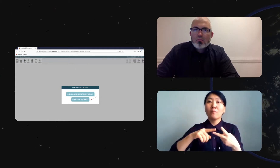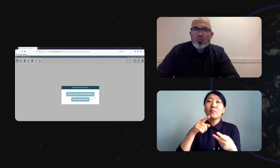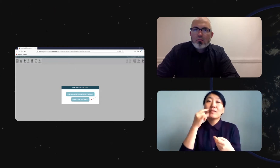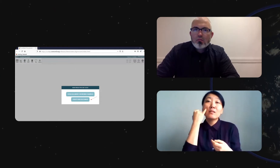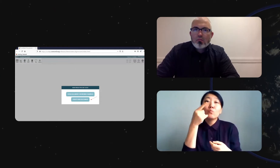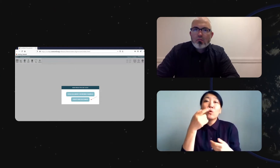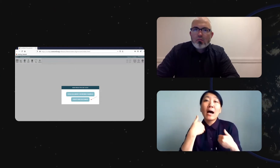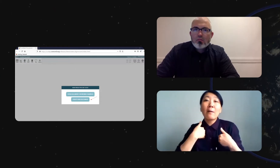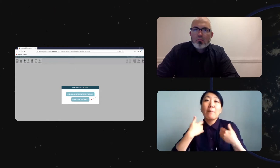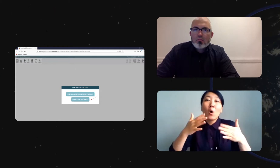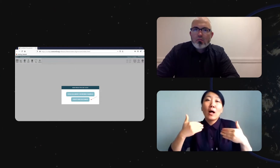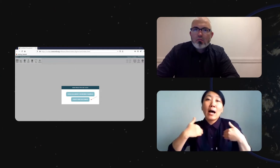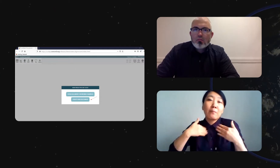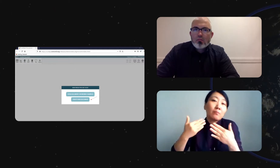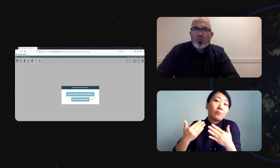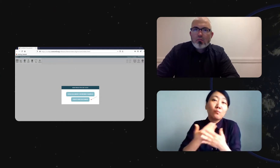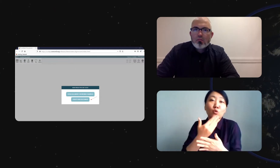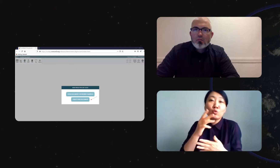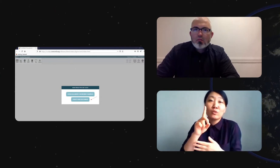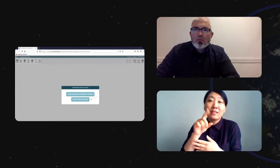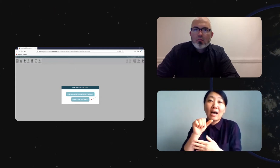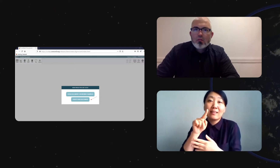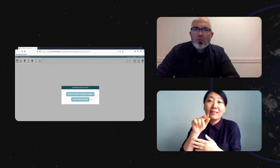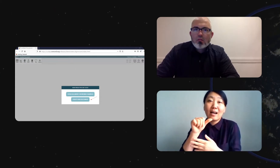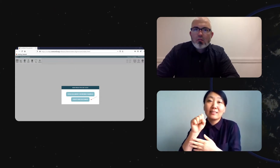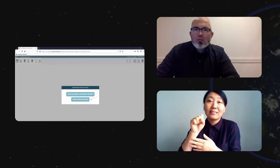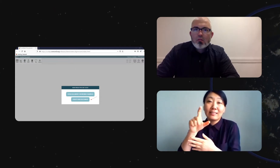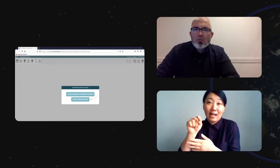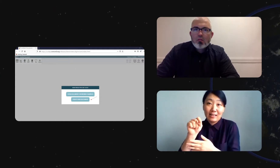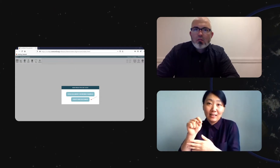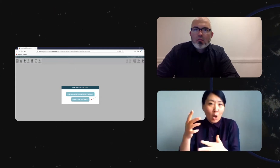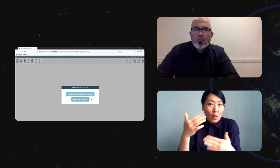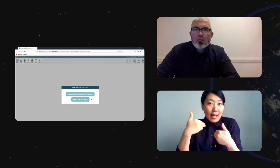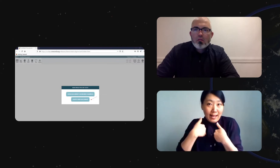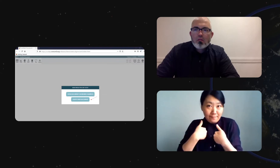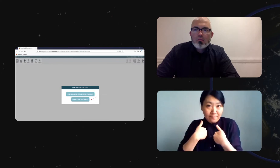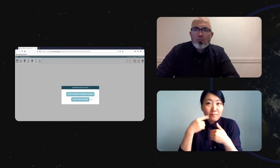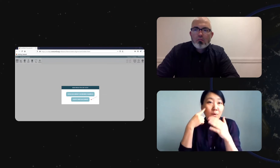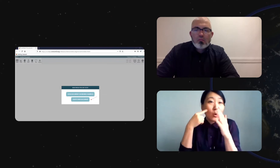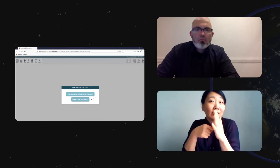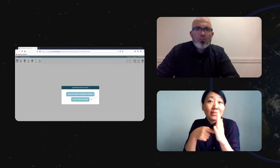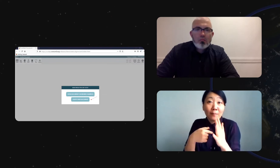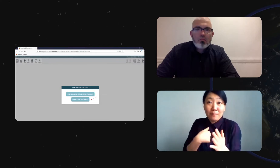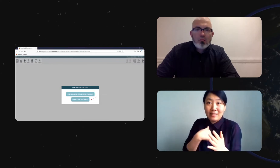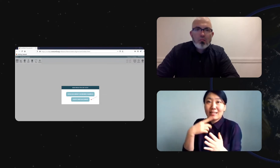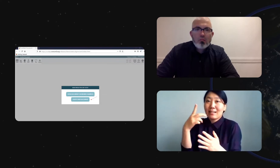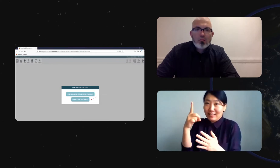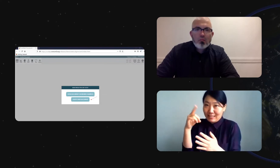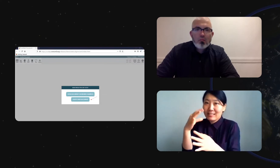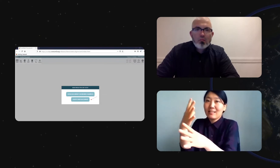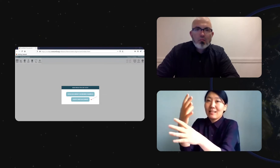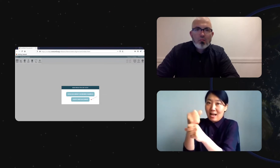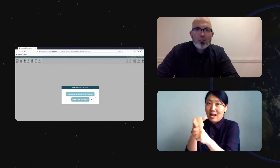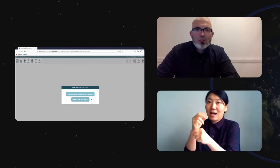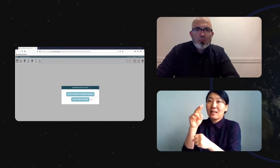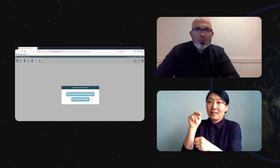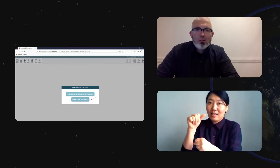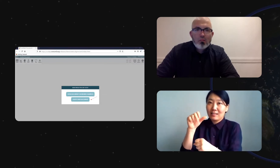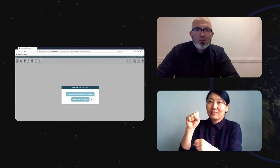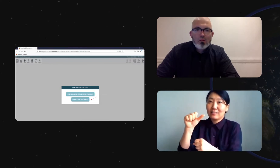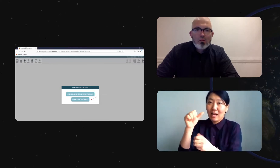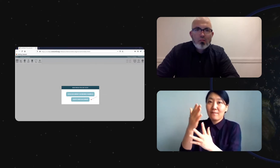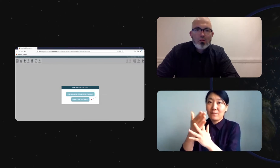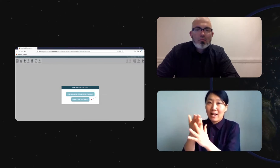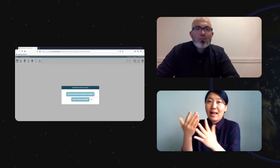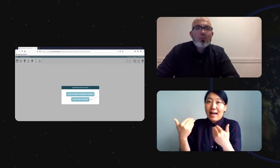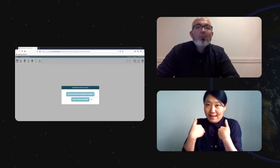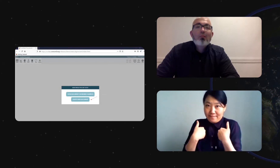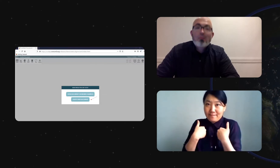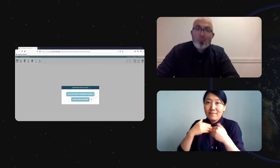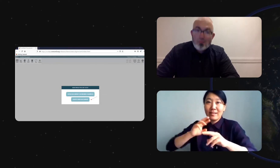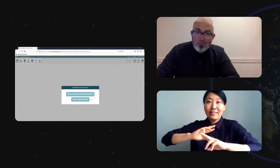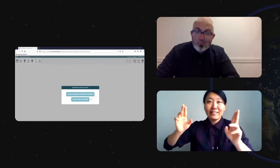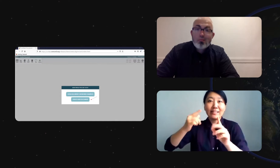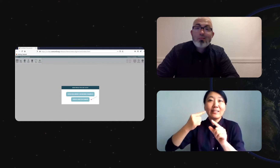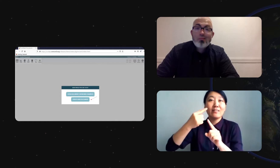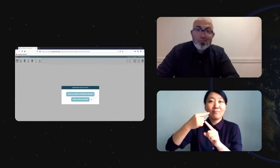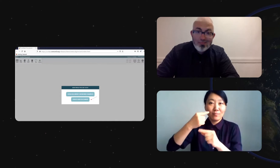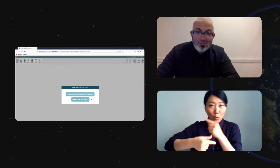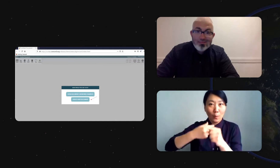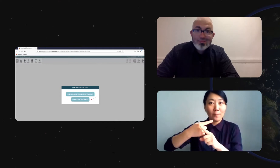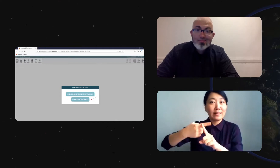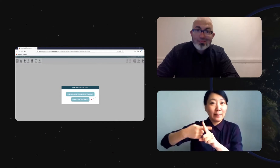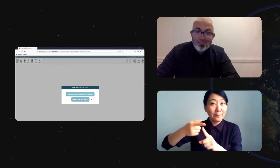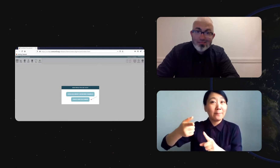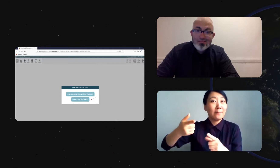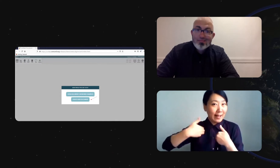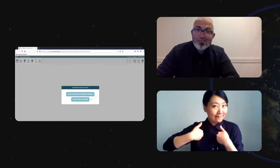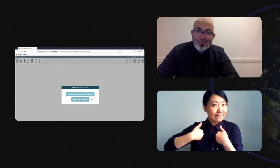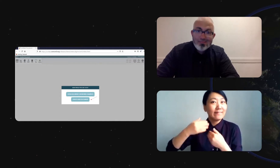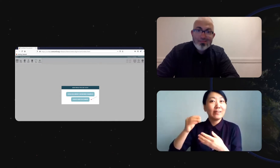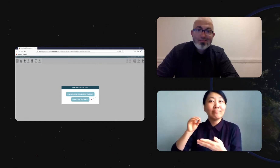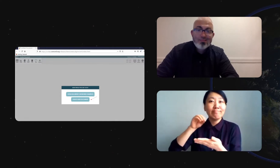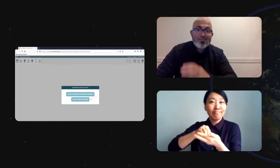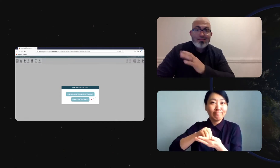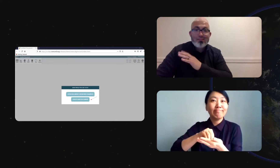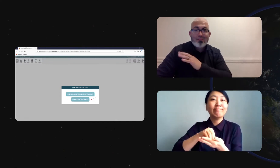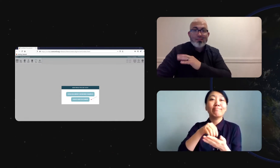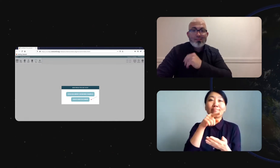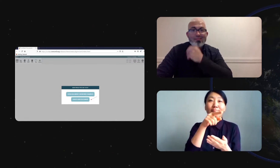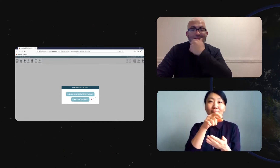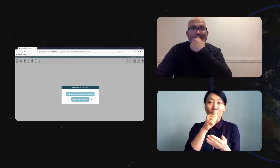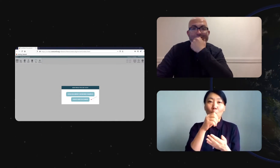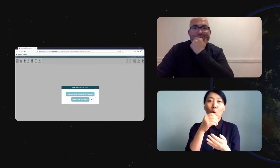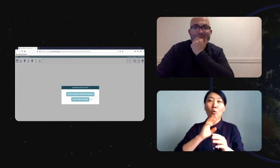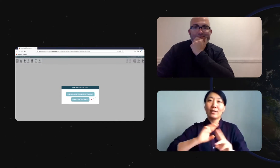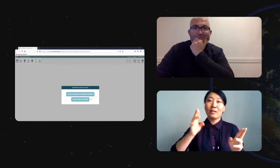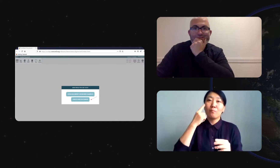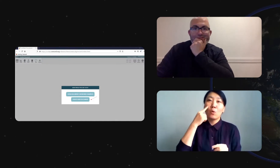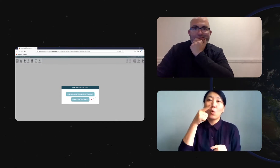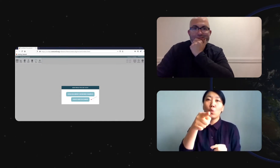If you have data you want to use -- for example, I got the global temperature information from